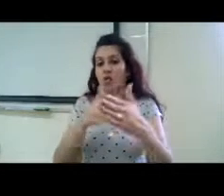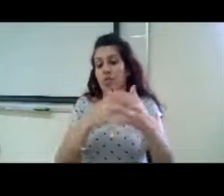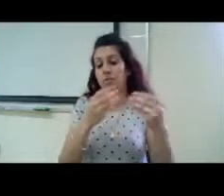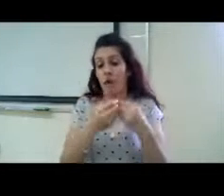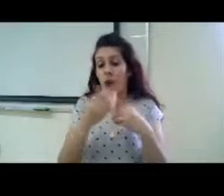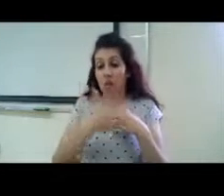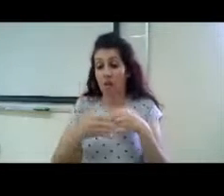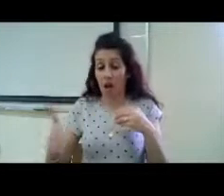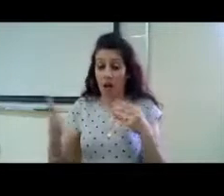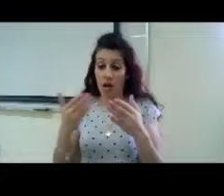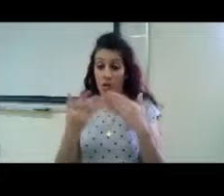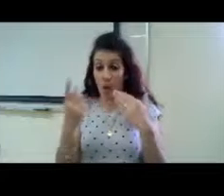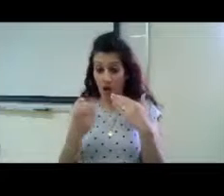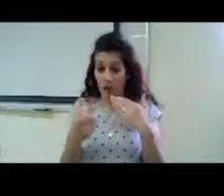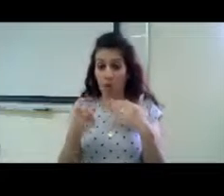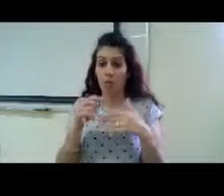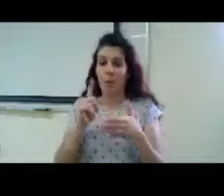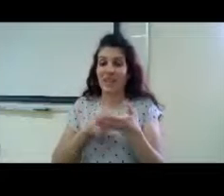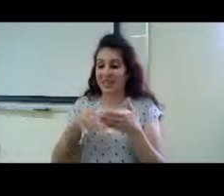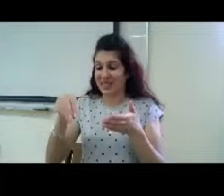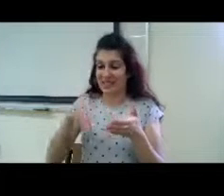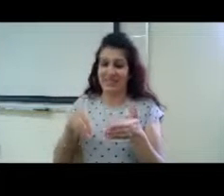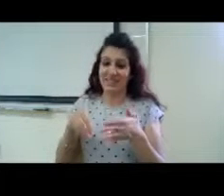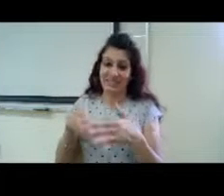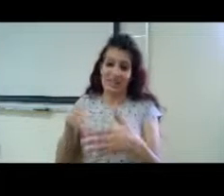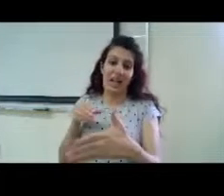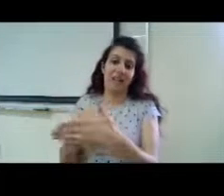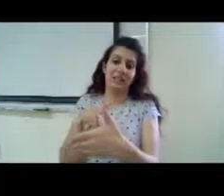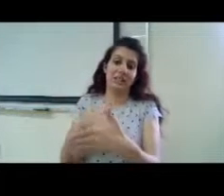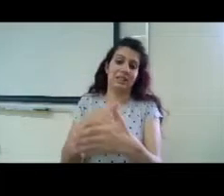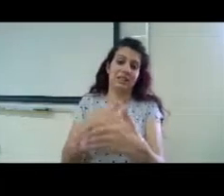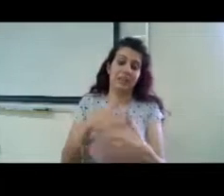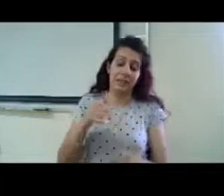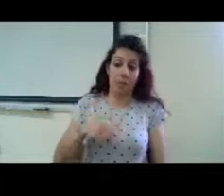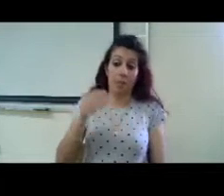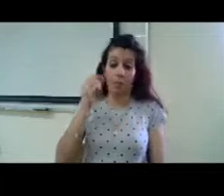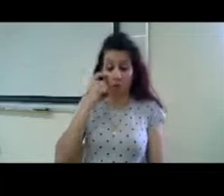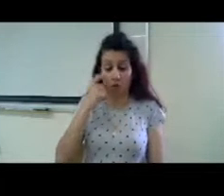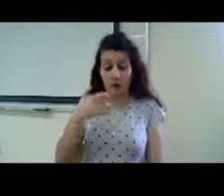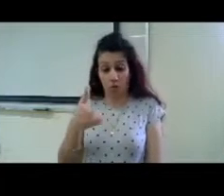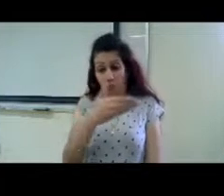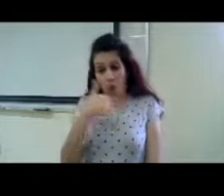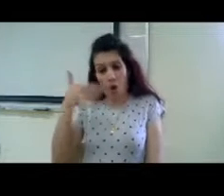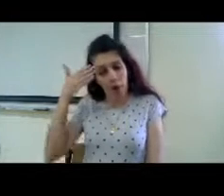and in a vast majority of homes even now in high-income as well as low-income